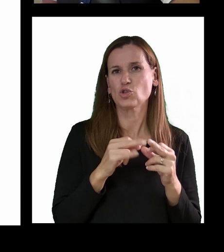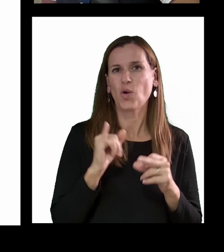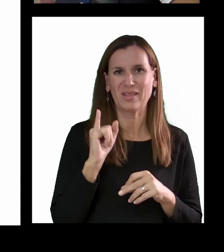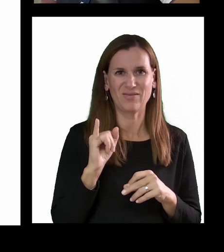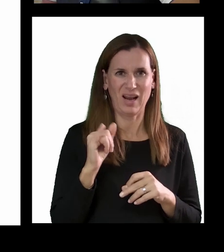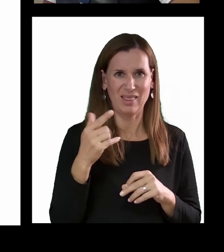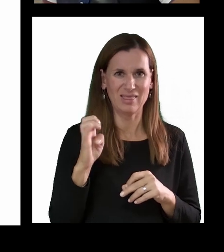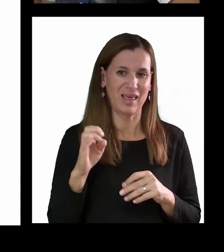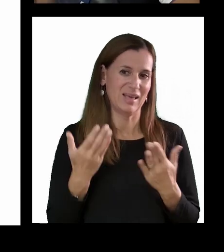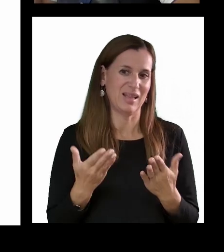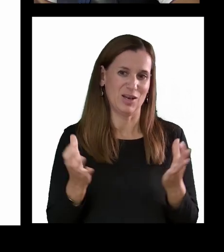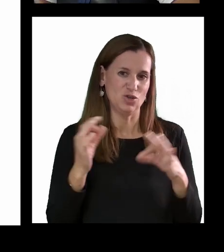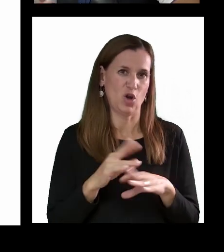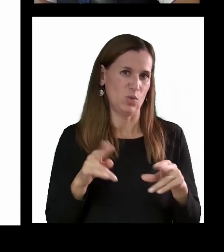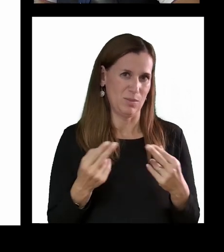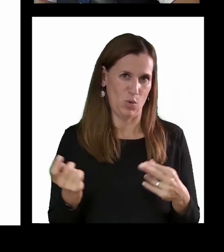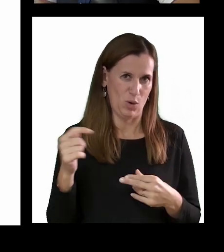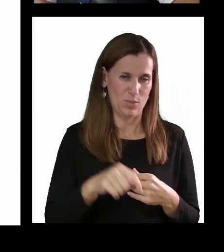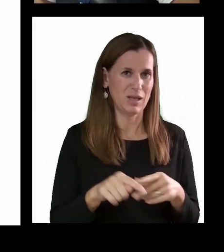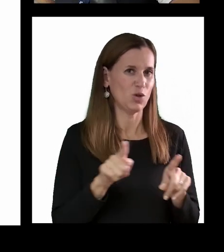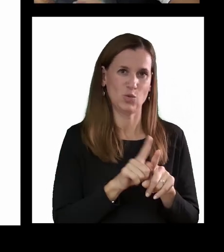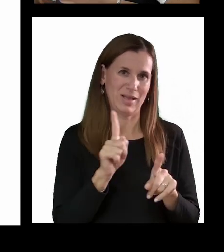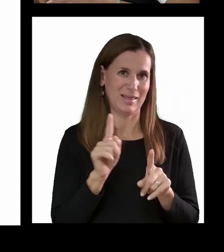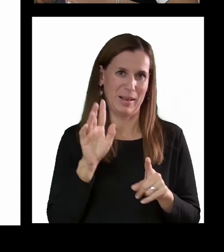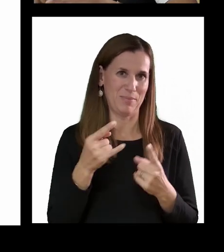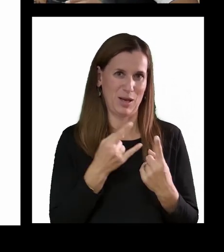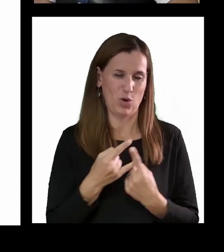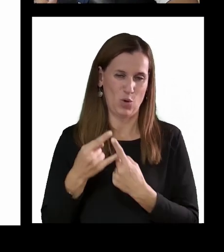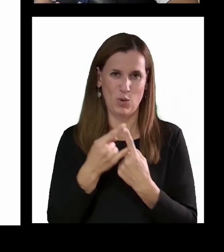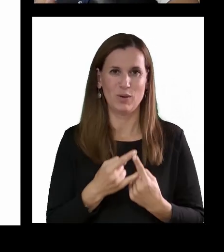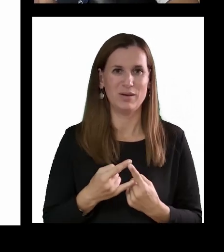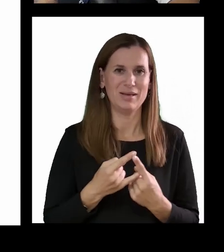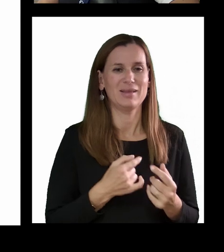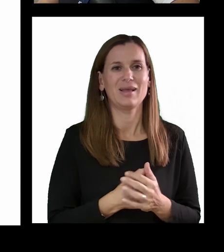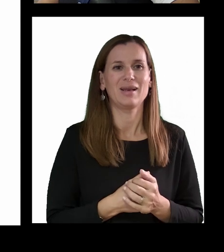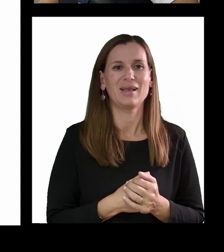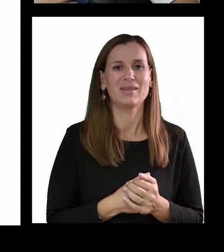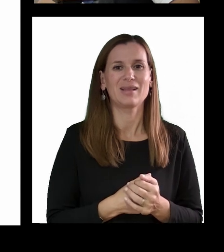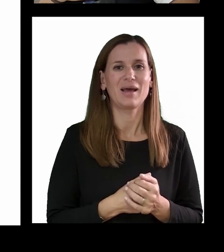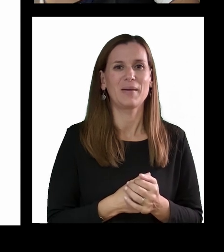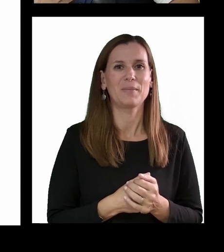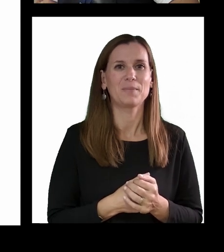be here today online either because he's in Colombia. So because of the time it's very difficult. So he let me